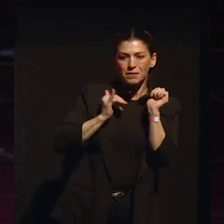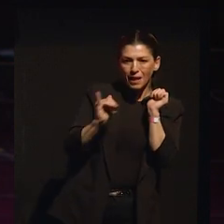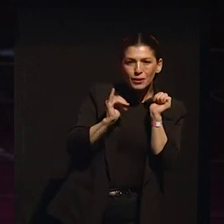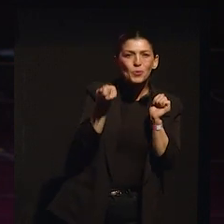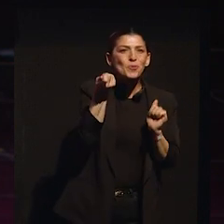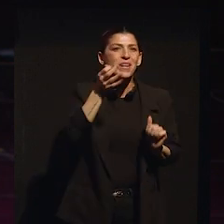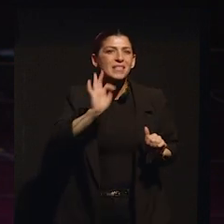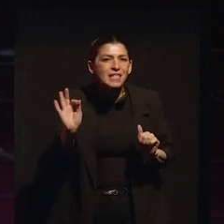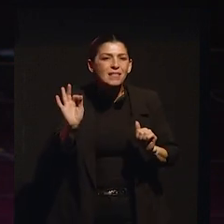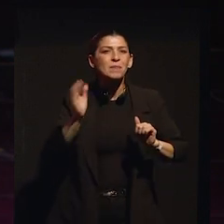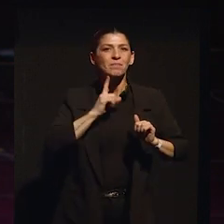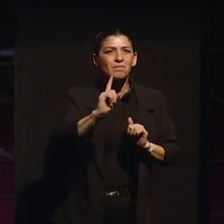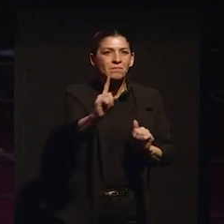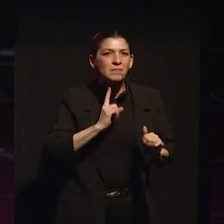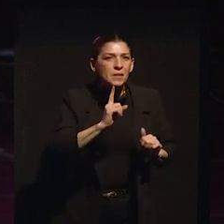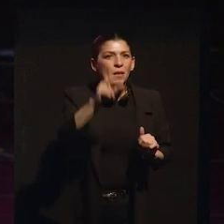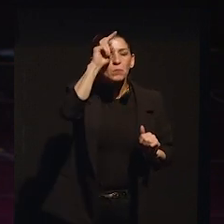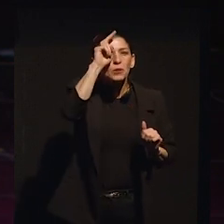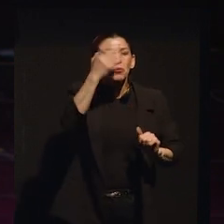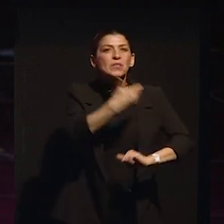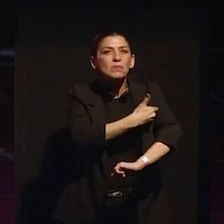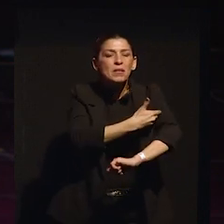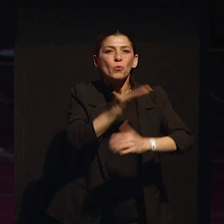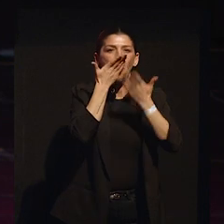free, easily accessible service for these problems.